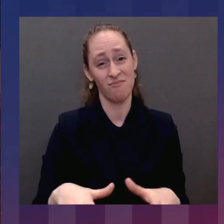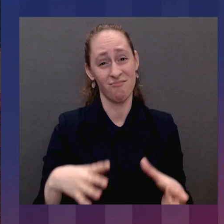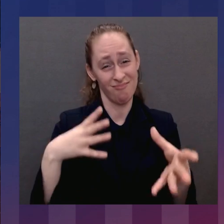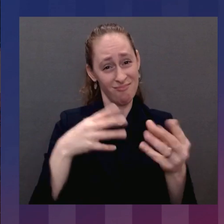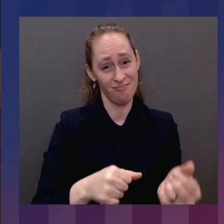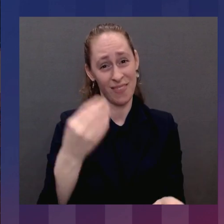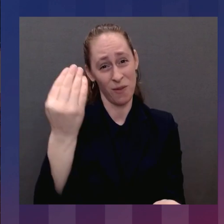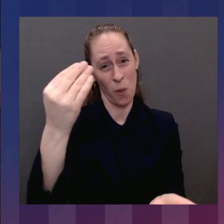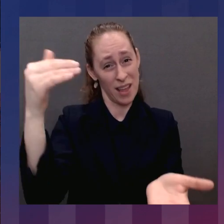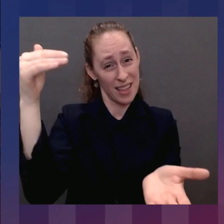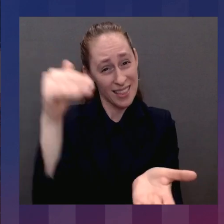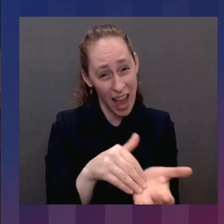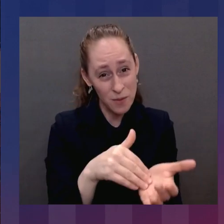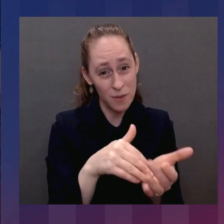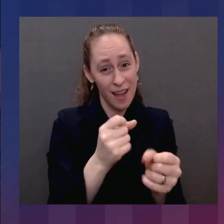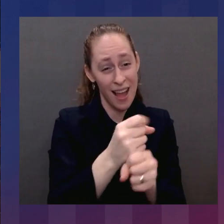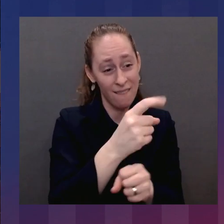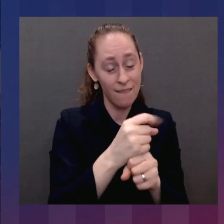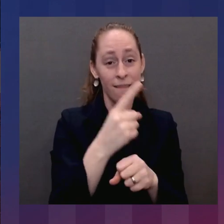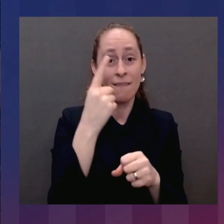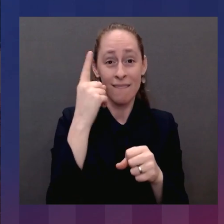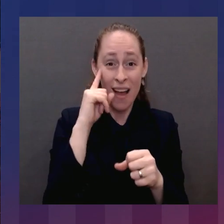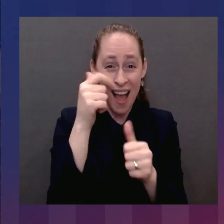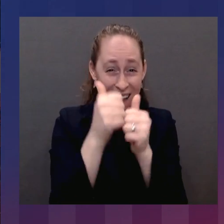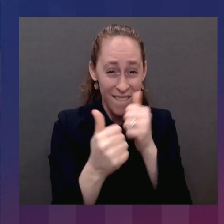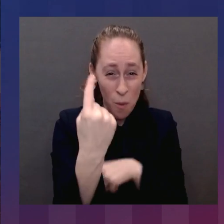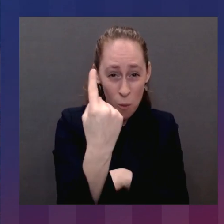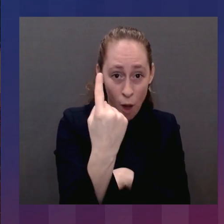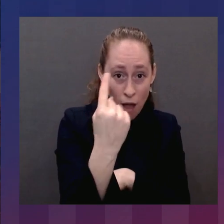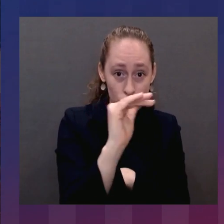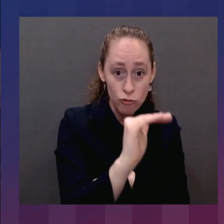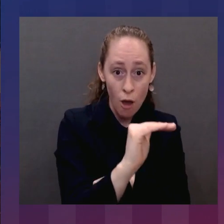I was a single dad for 5 years raising two kids. I had a lot of help though.